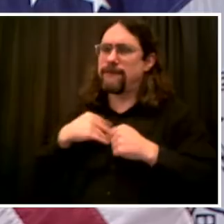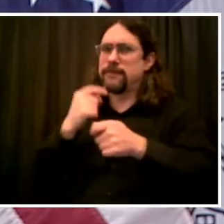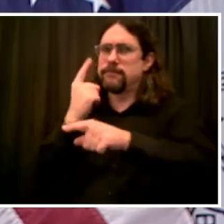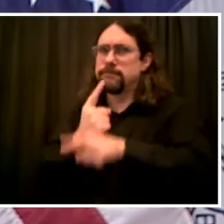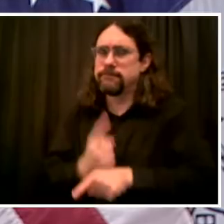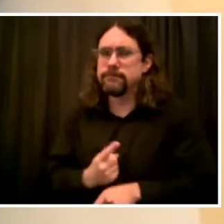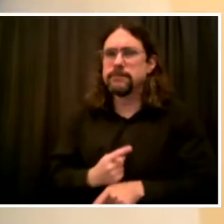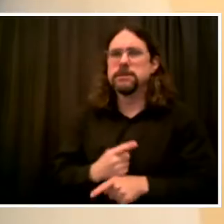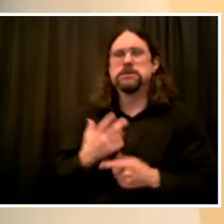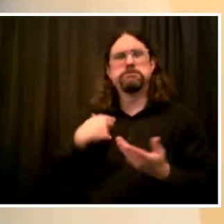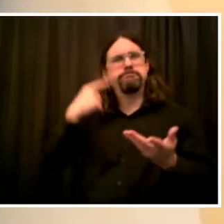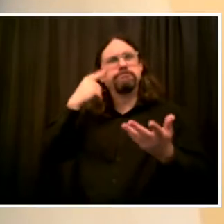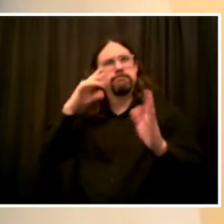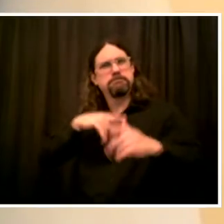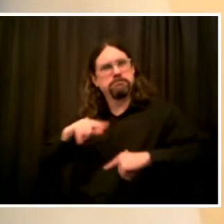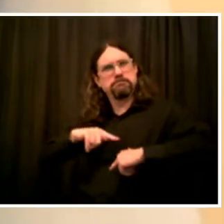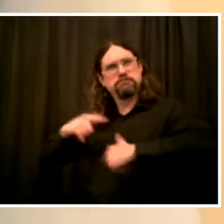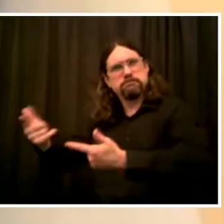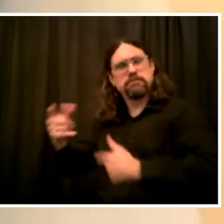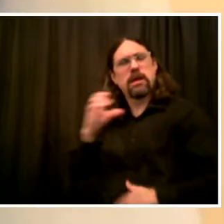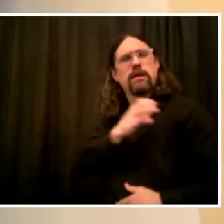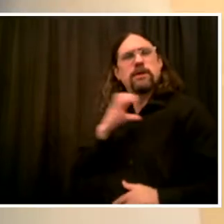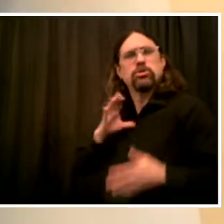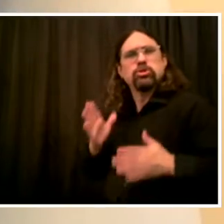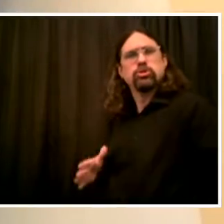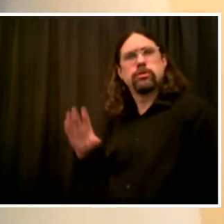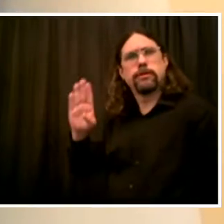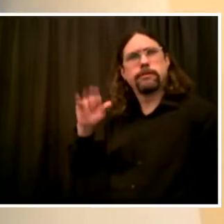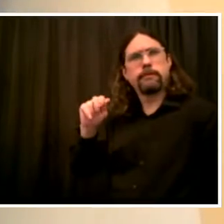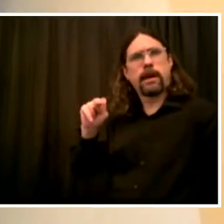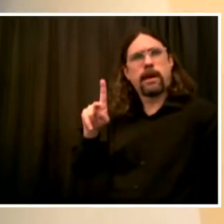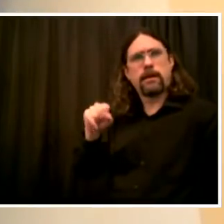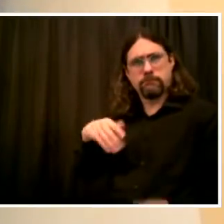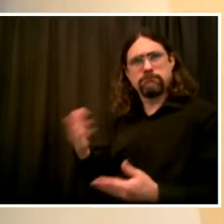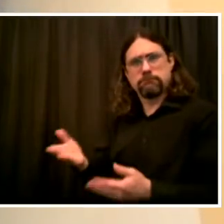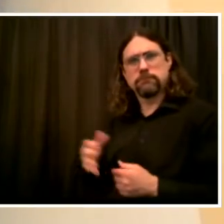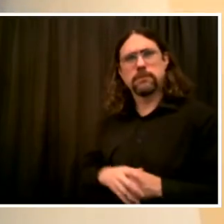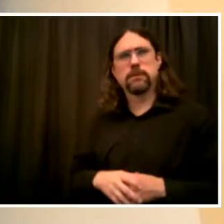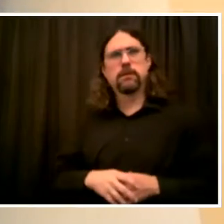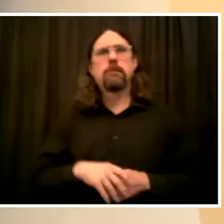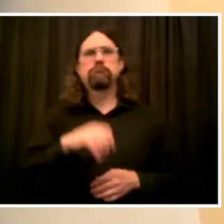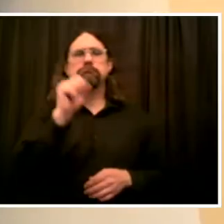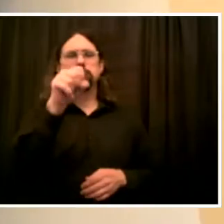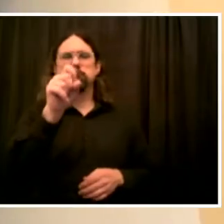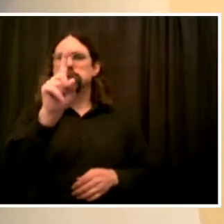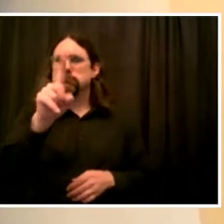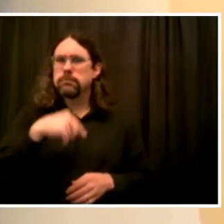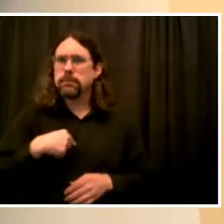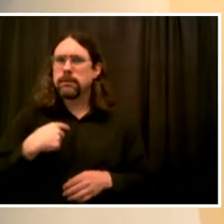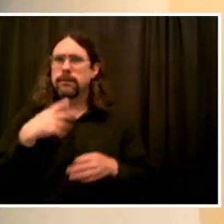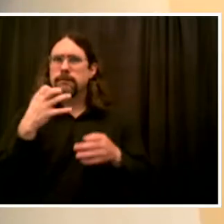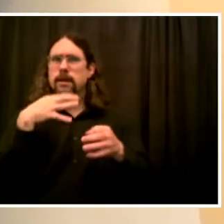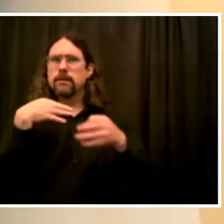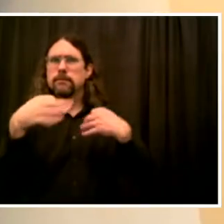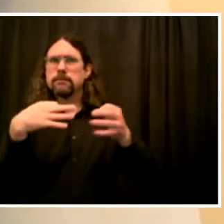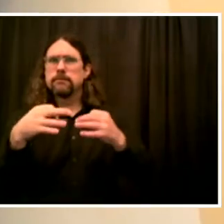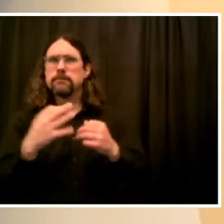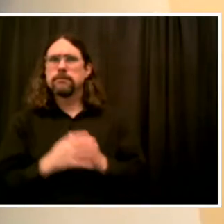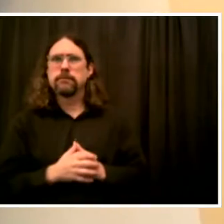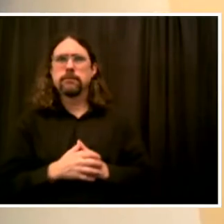FROM THERE. THA YNKOU, MAYOR. I USJTA WNT TO REALLY NIP THIS IN THE BUD.